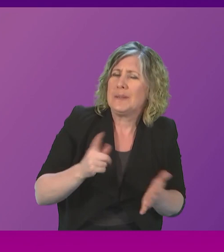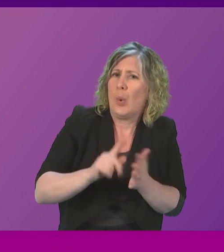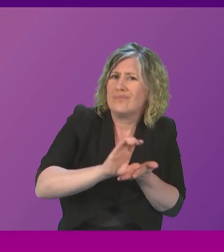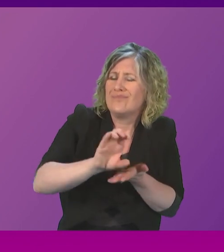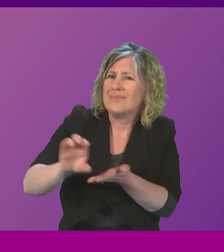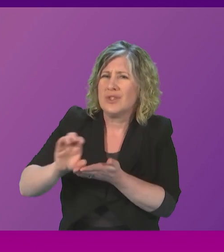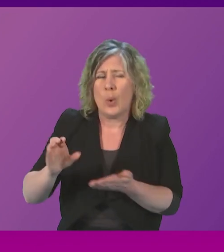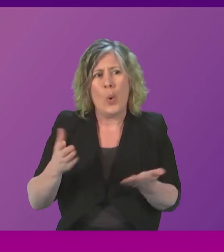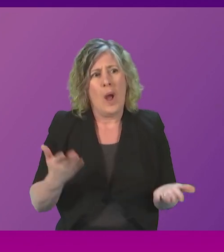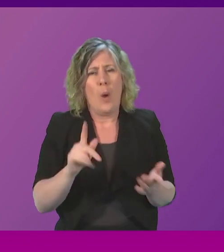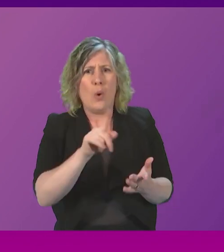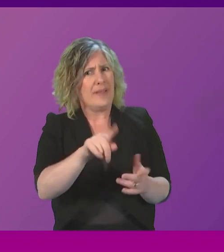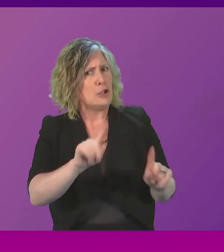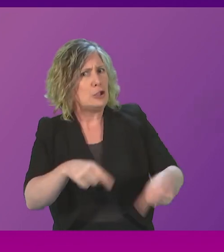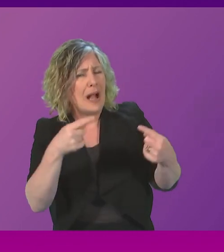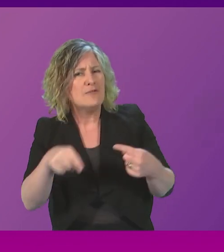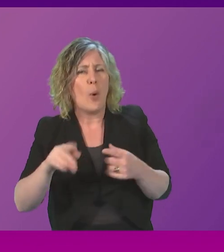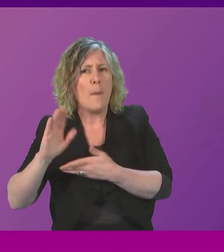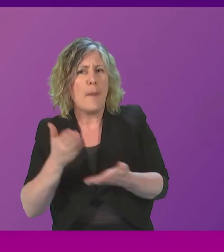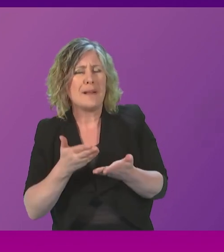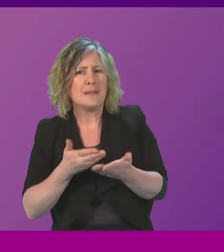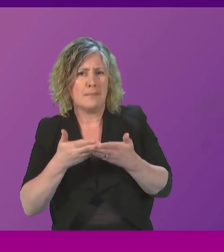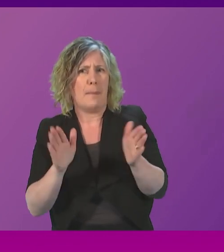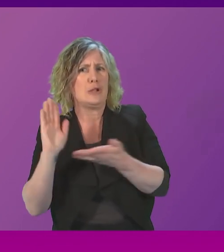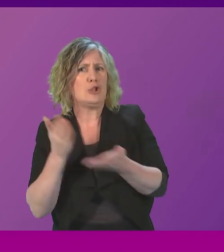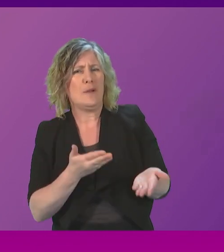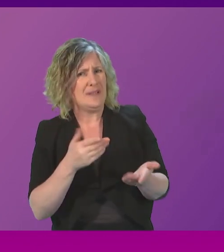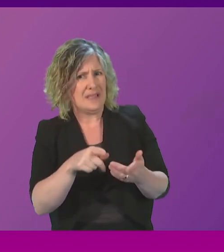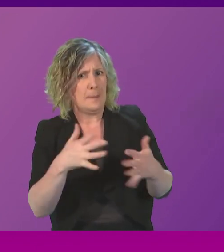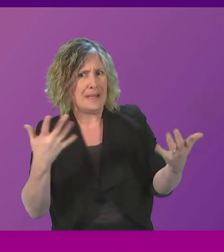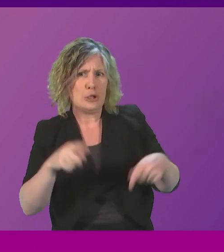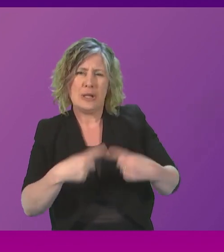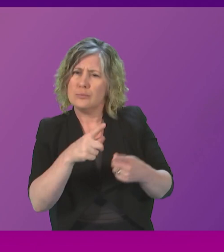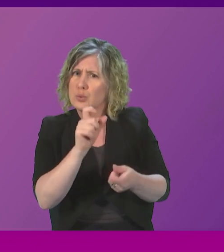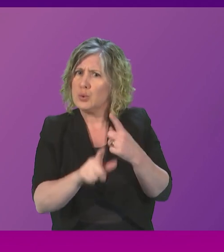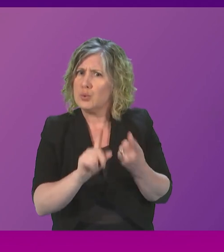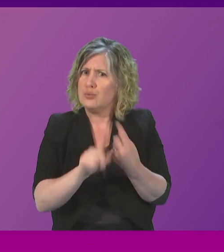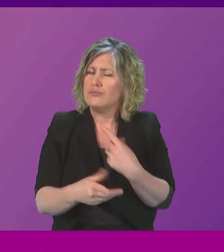finances and the crucial services that they provide? Kenny Gibson gets it in a nutshell.